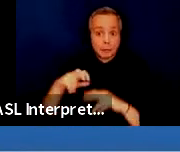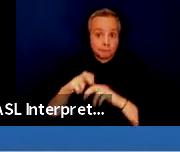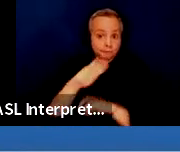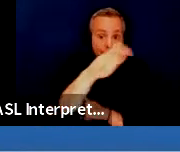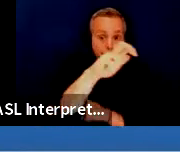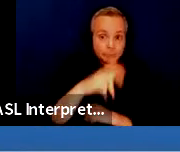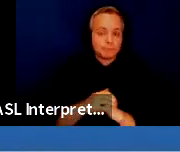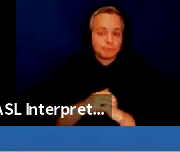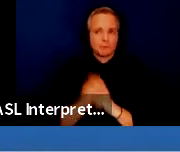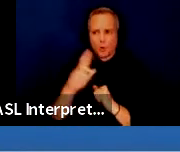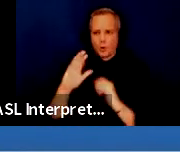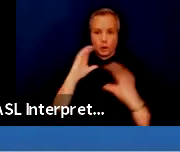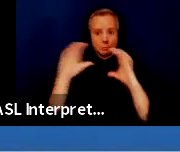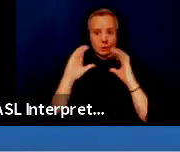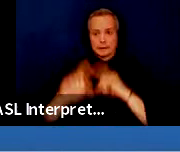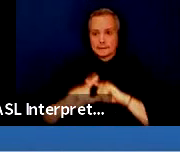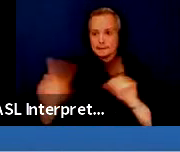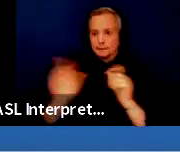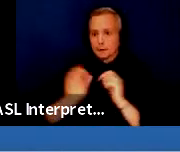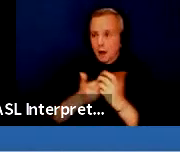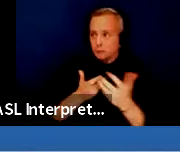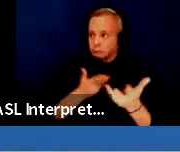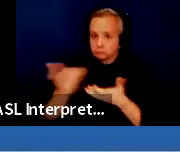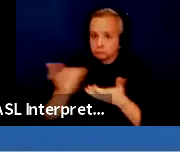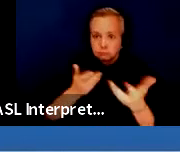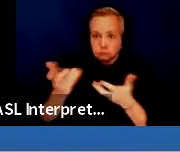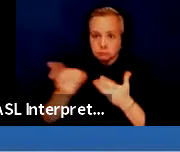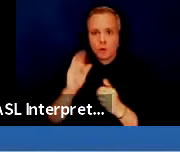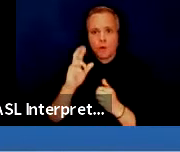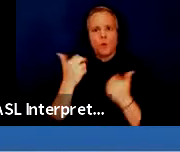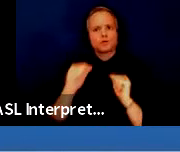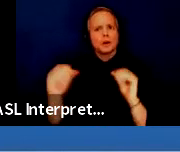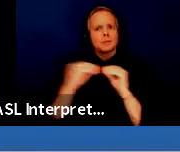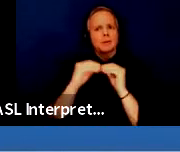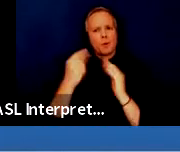COMMUNICATE, OR SIMPLY BEING THOUGHTFUL IN PLANNING AND